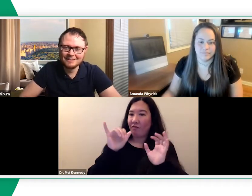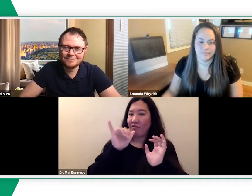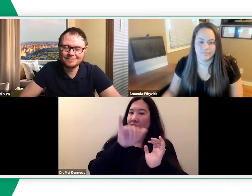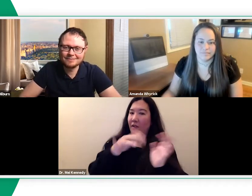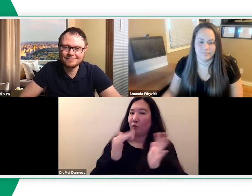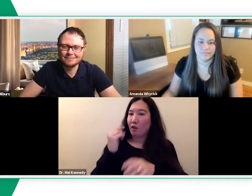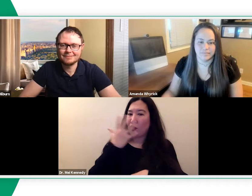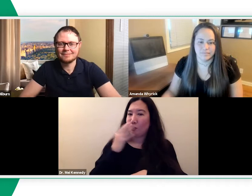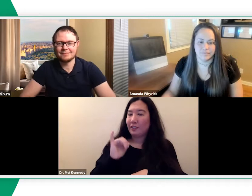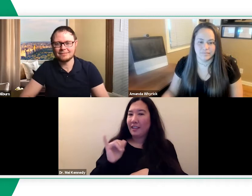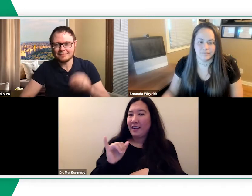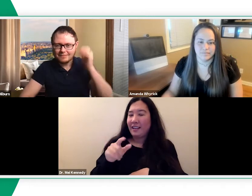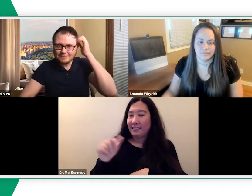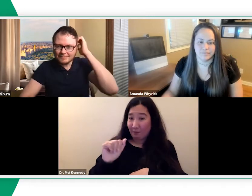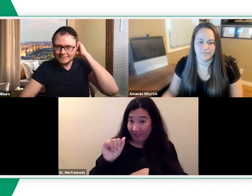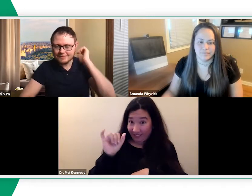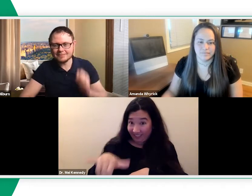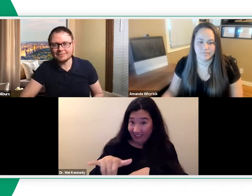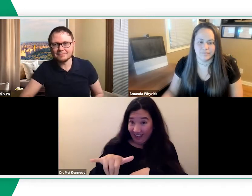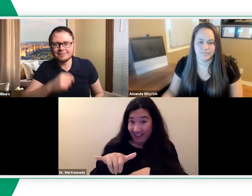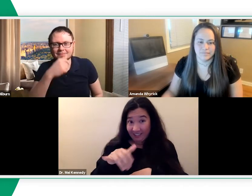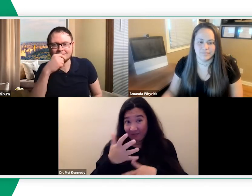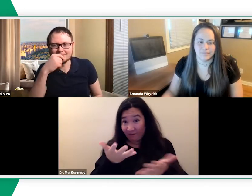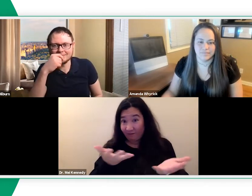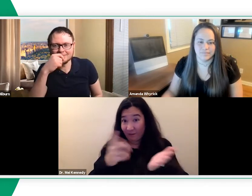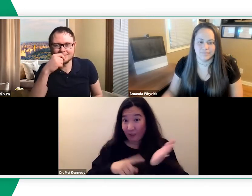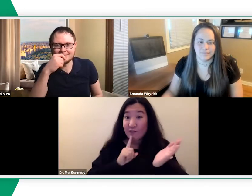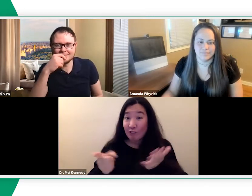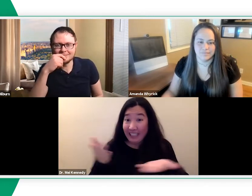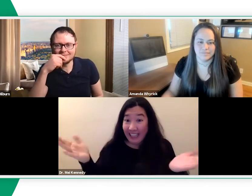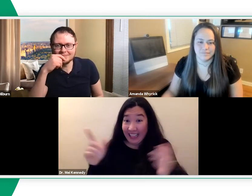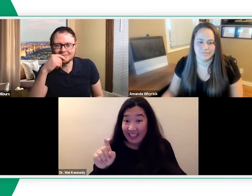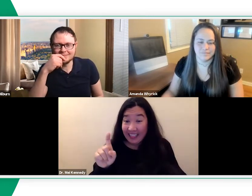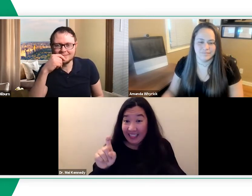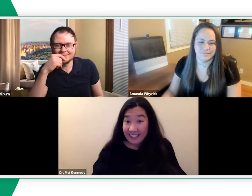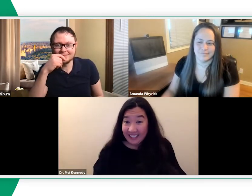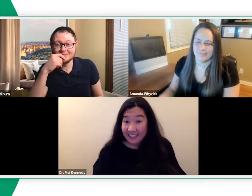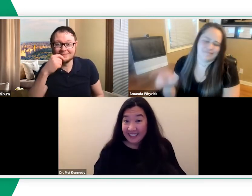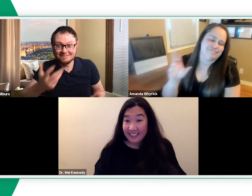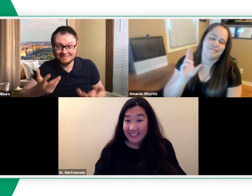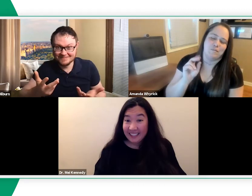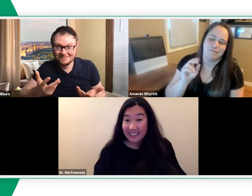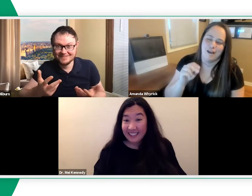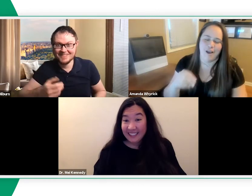have movies come to mind that discuss cybersecurity. And, Amanda, do you think that this is real